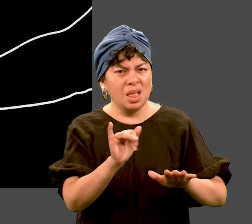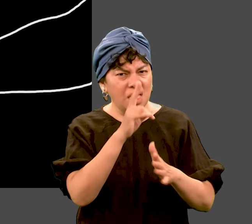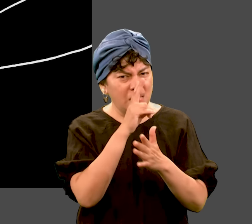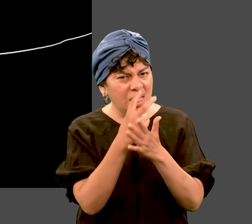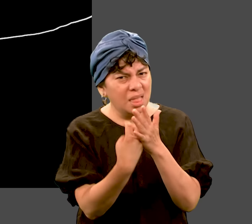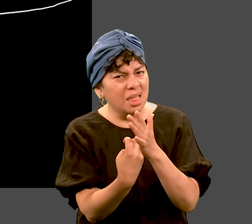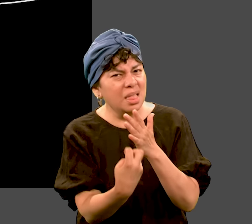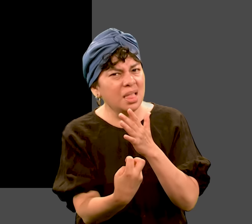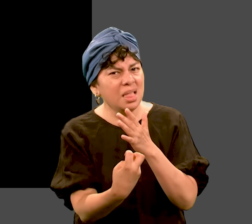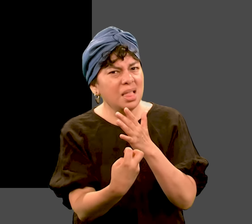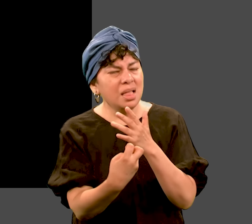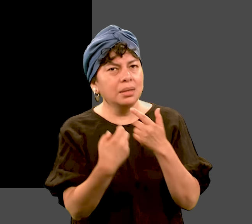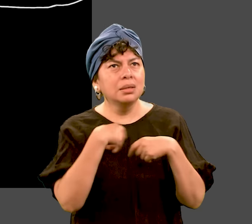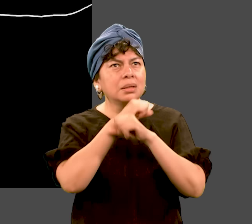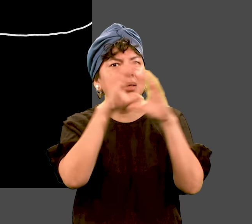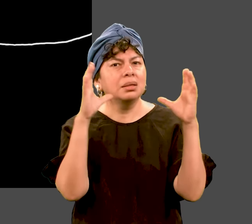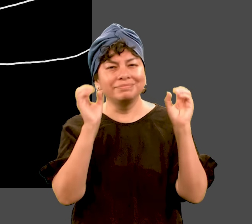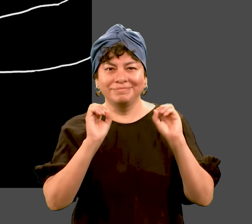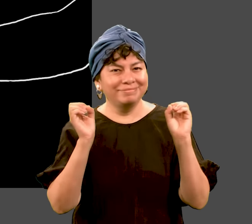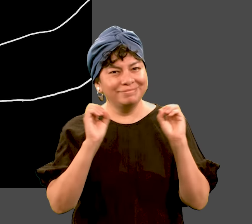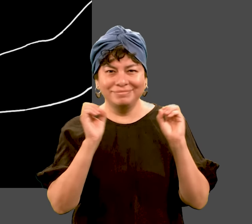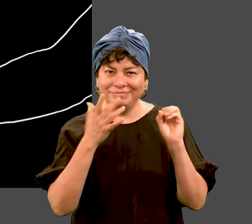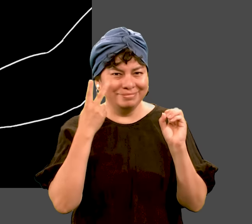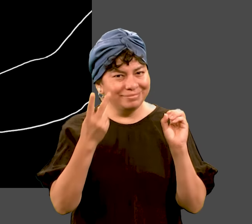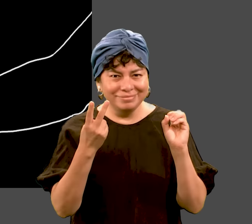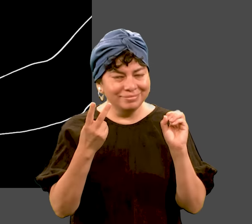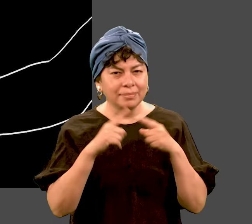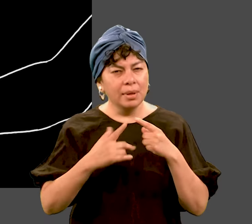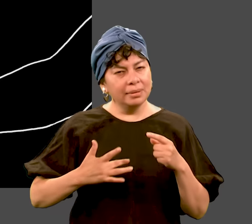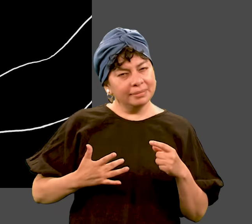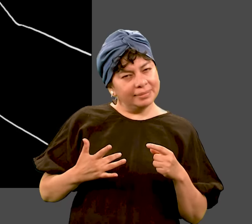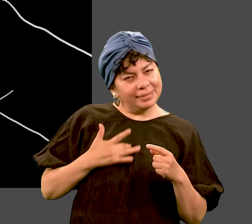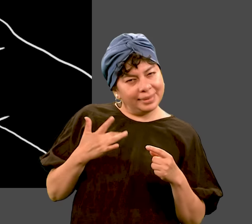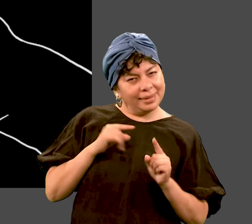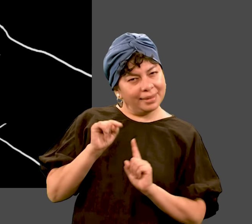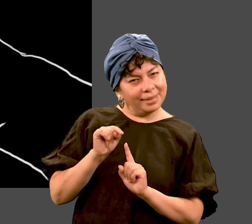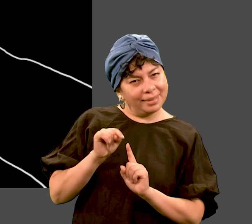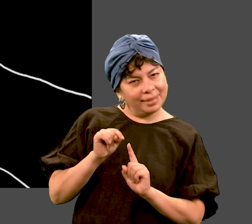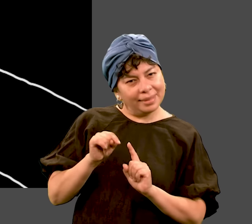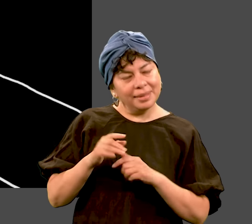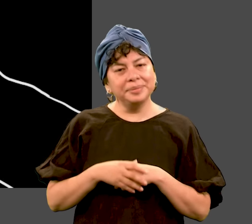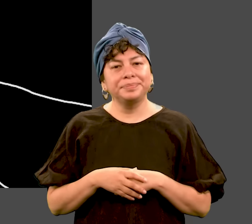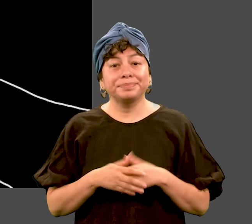not based on what it looked like, but what it felt like. Having to eat tacos with them